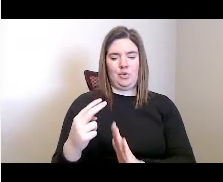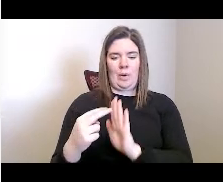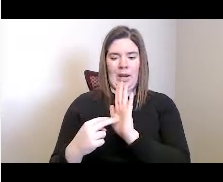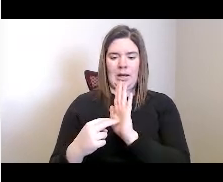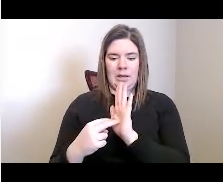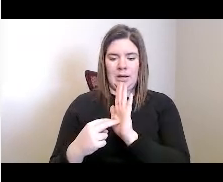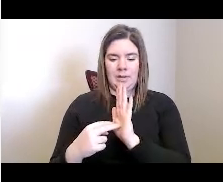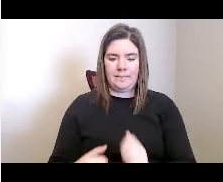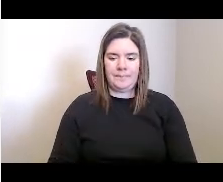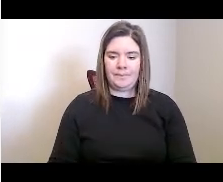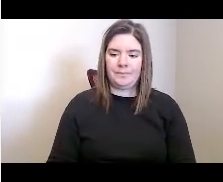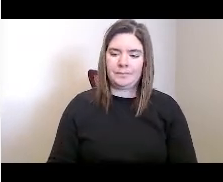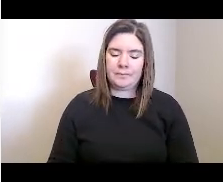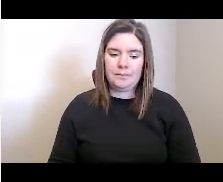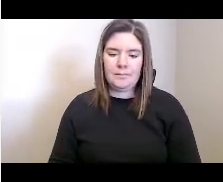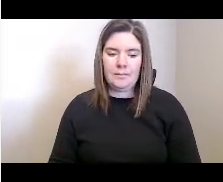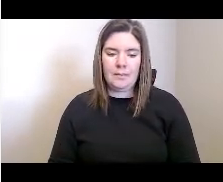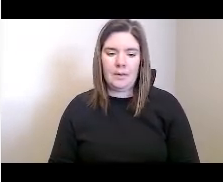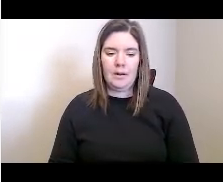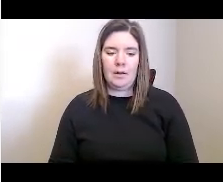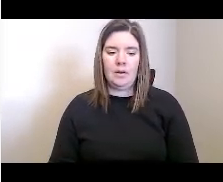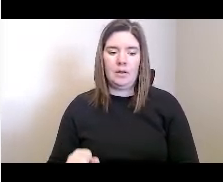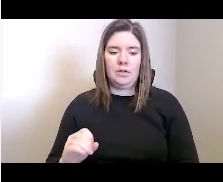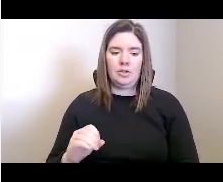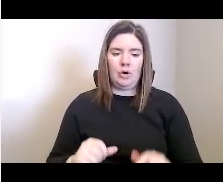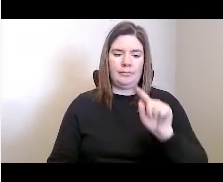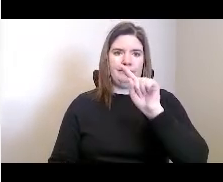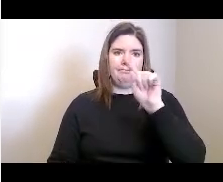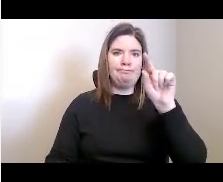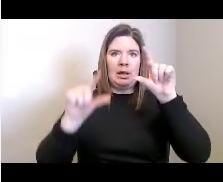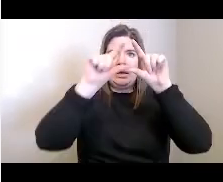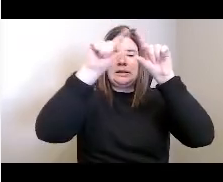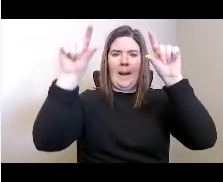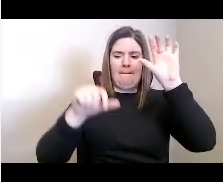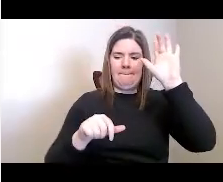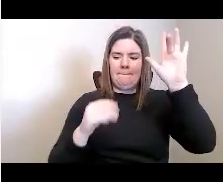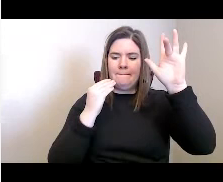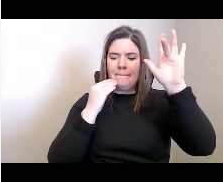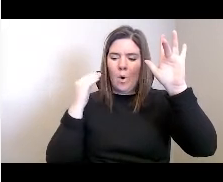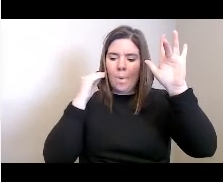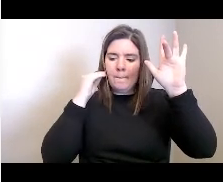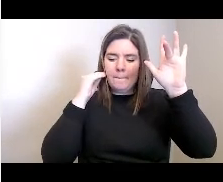So, I can go to my home tab here on the ribbon bar, and there's an editing area,